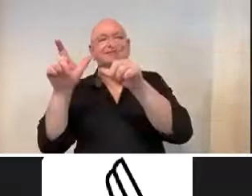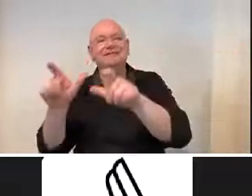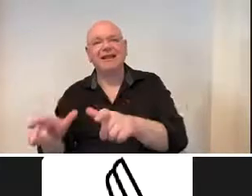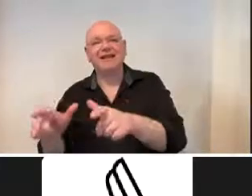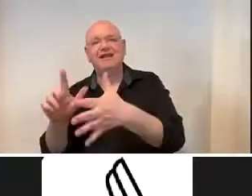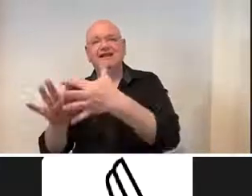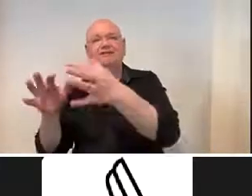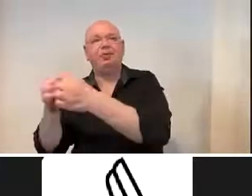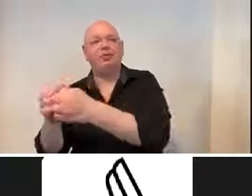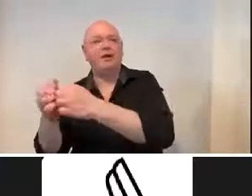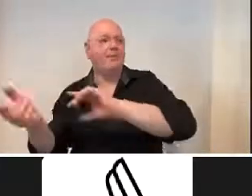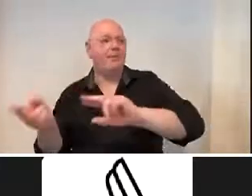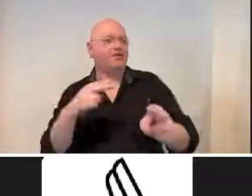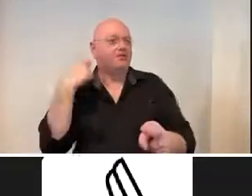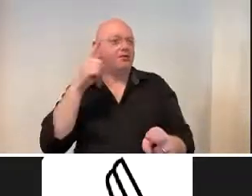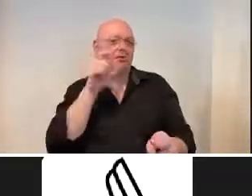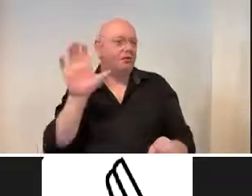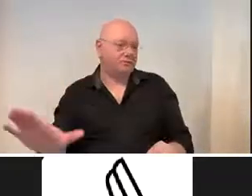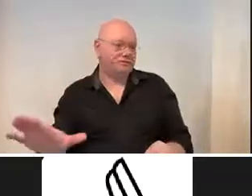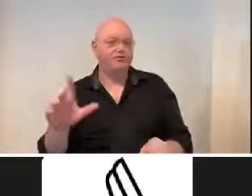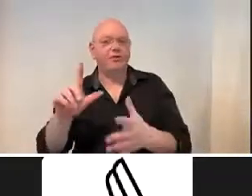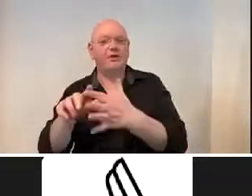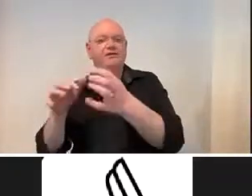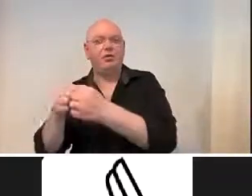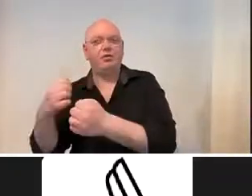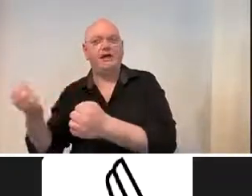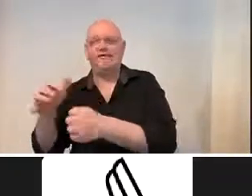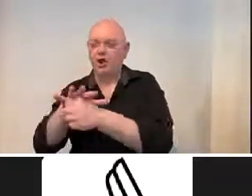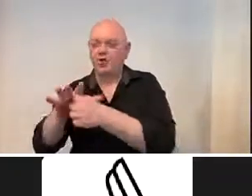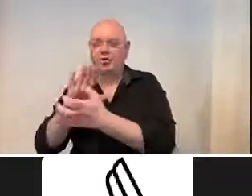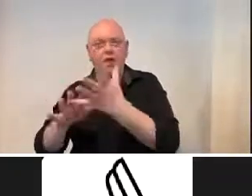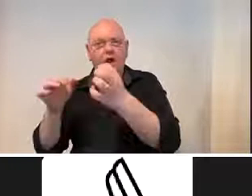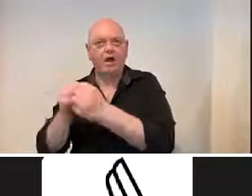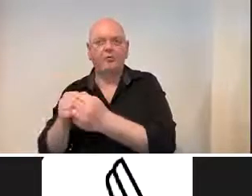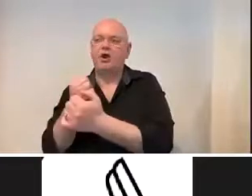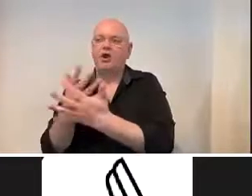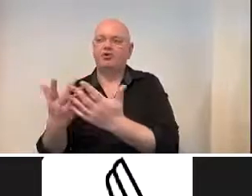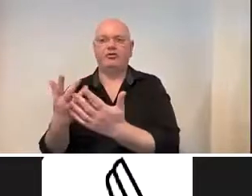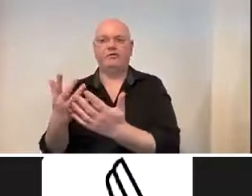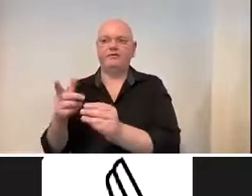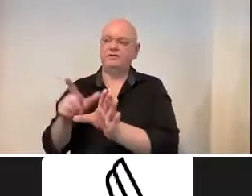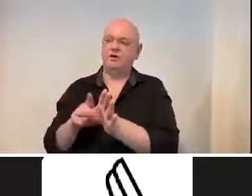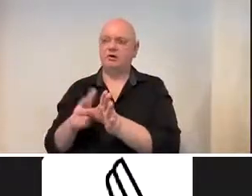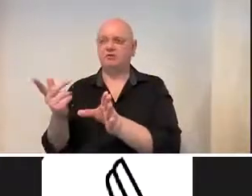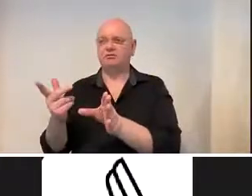Anyway, she got the shop unit and she did her show, made work in there and people could walk past, ask